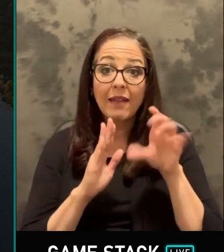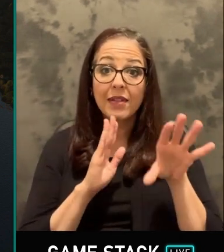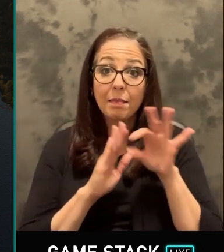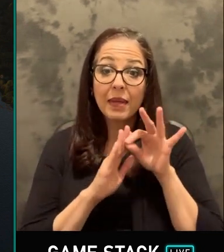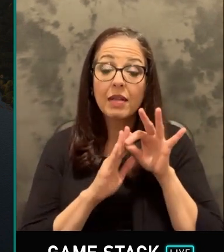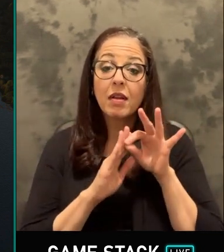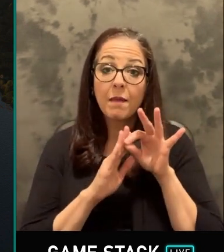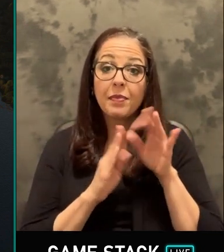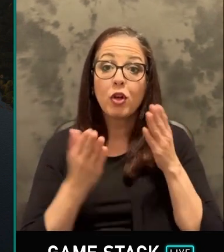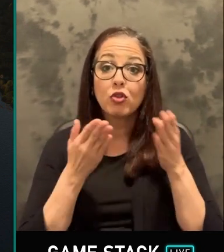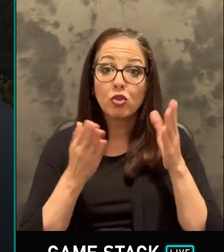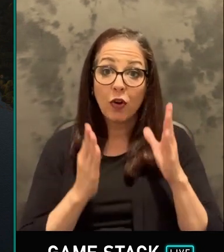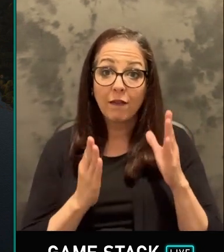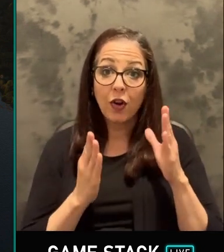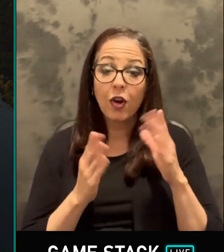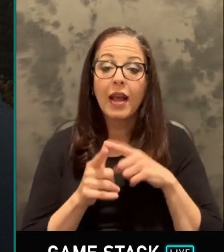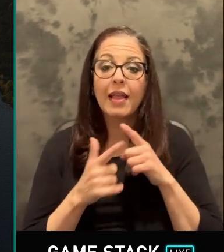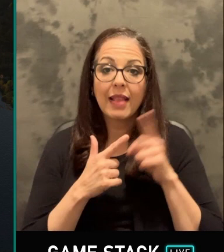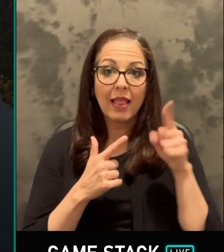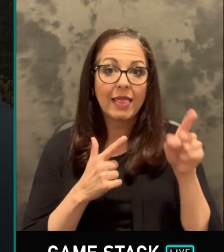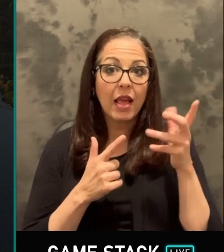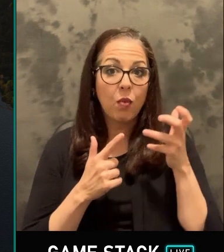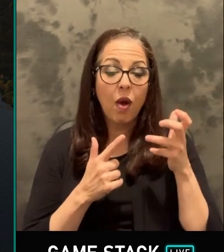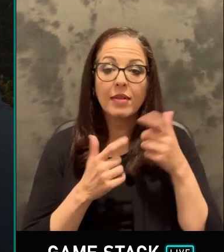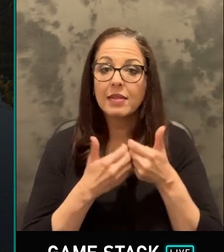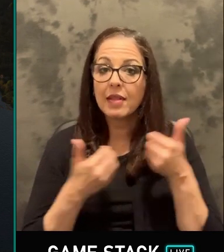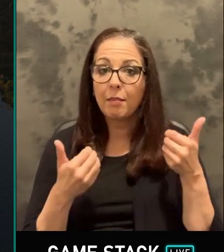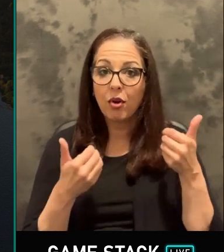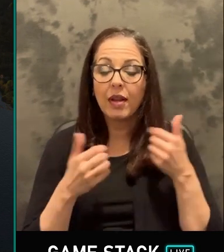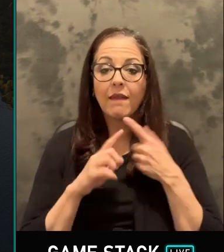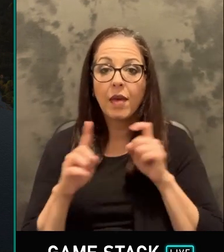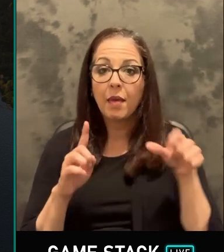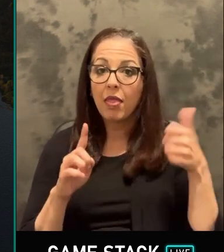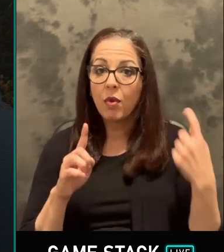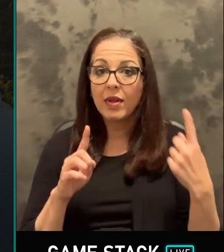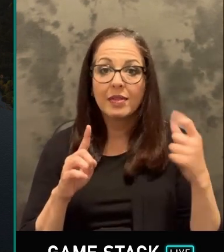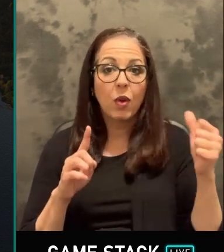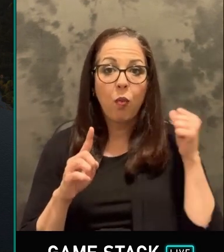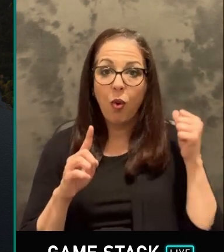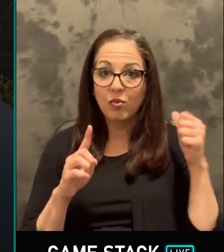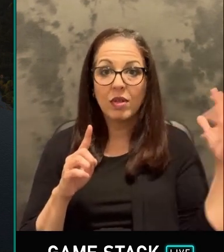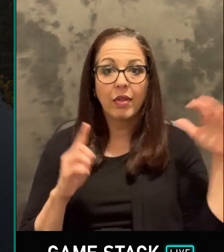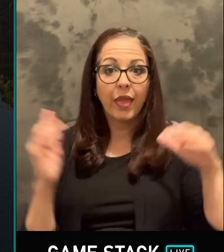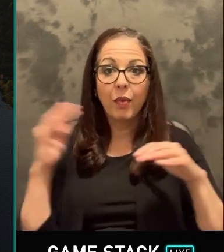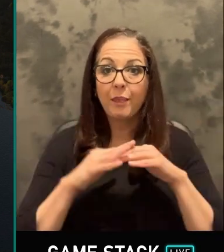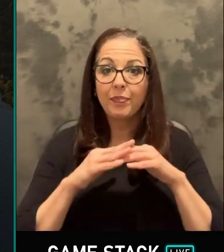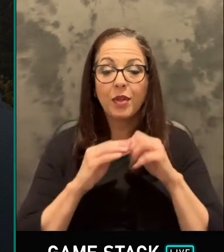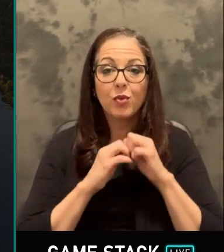the one from the others. So, we had to do some some split of the world,